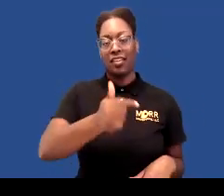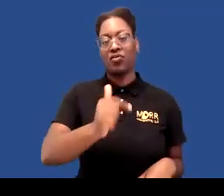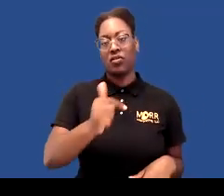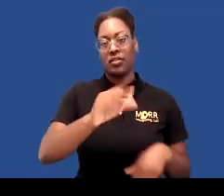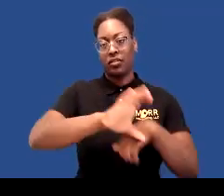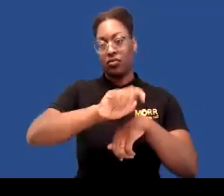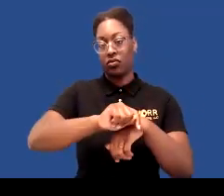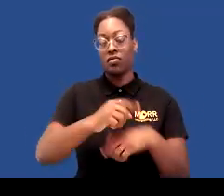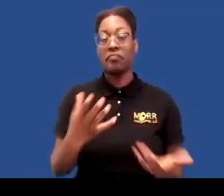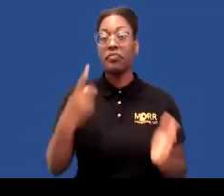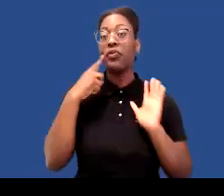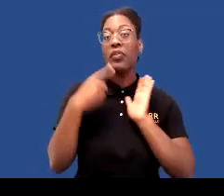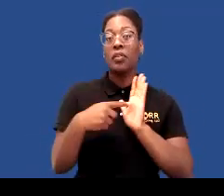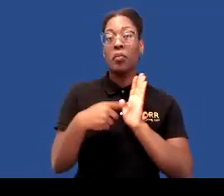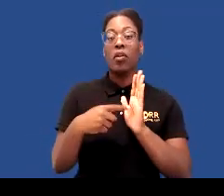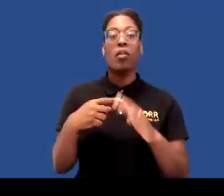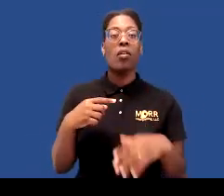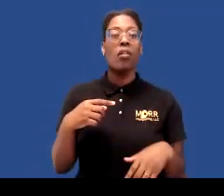So, for example, on the topic of